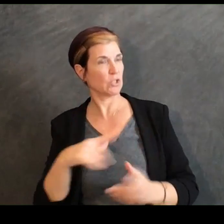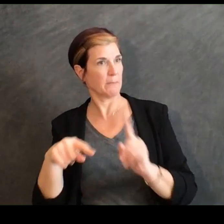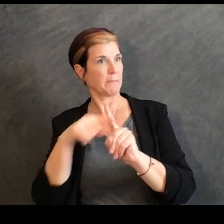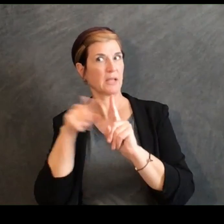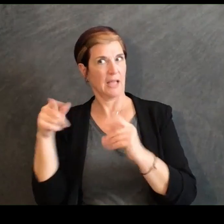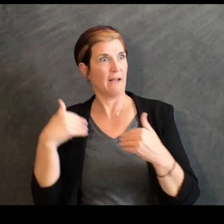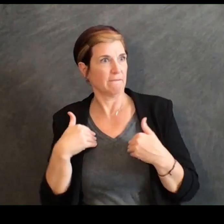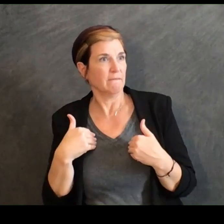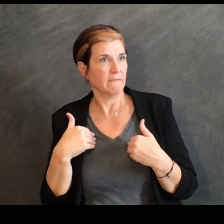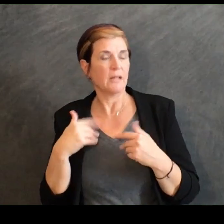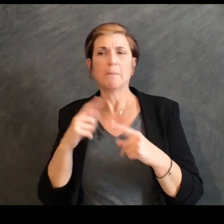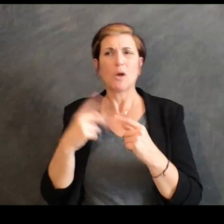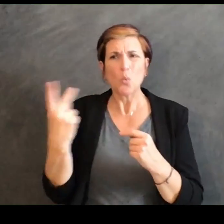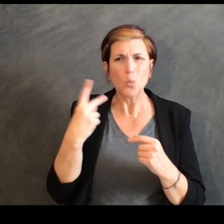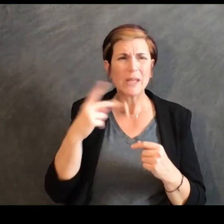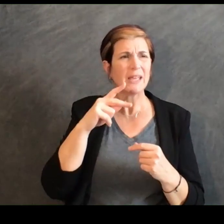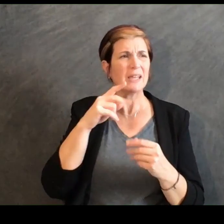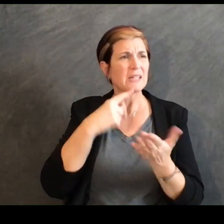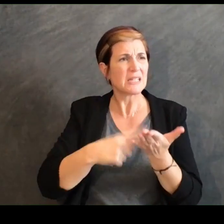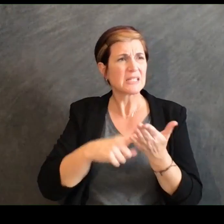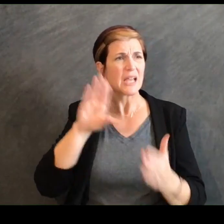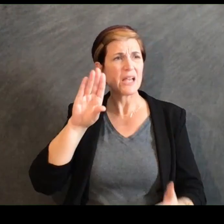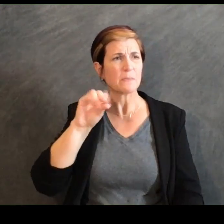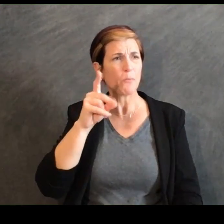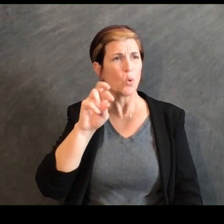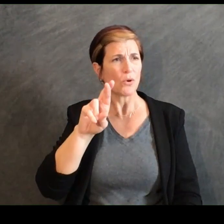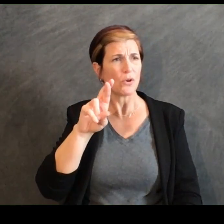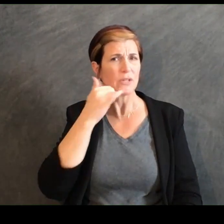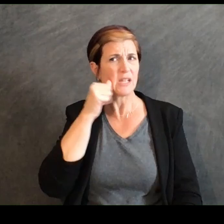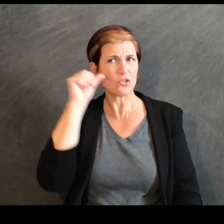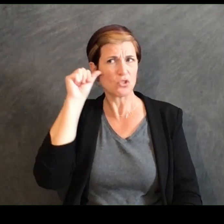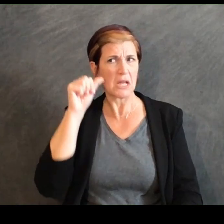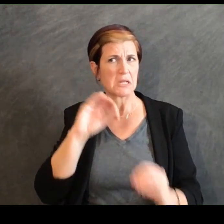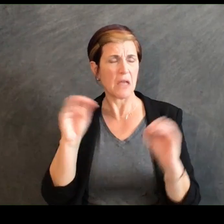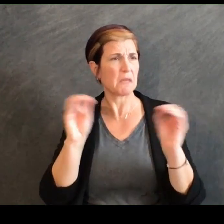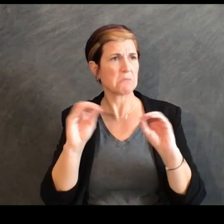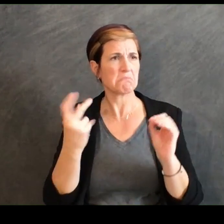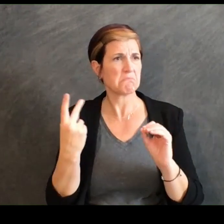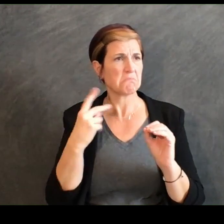discuss the border yesterday no go ahead please if you have any questions for